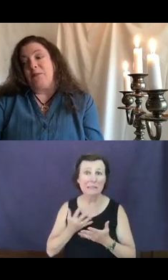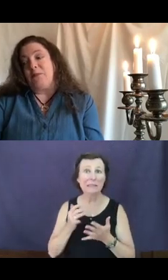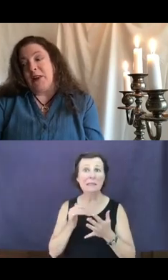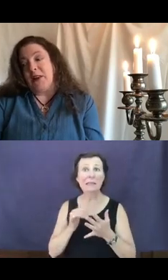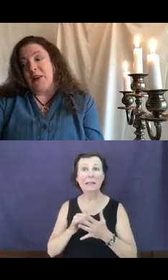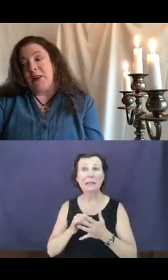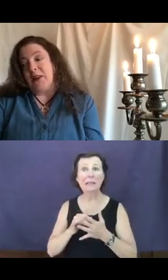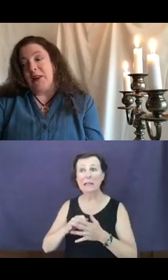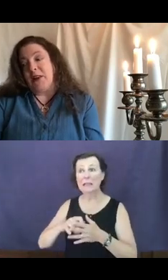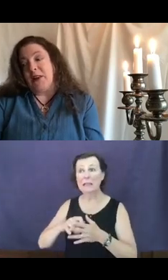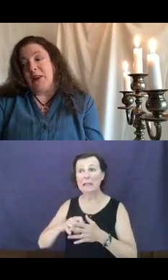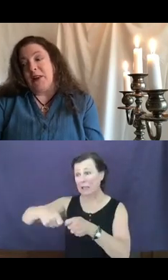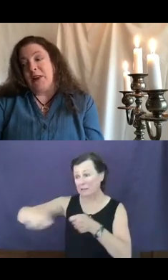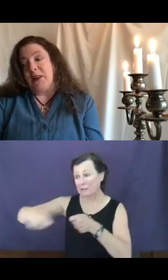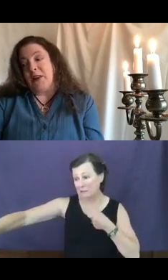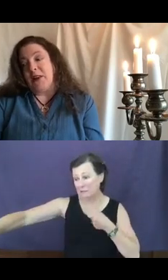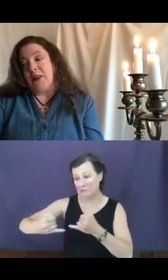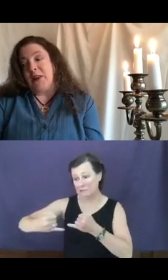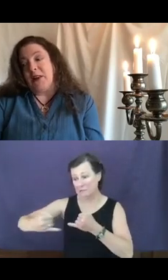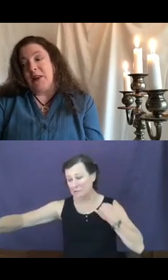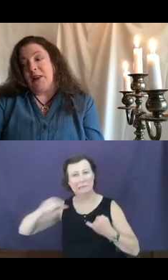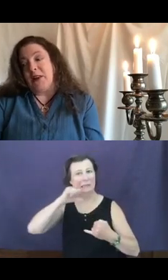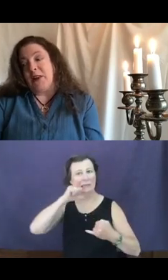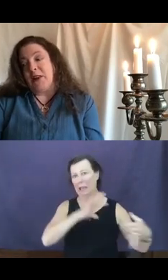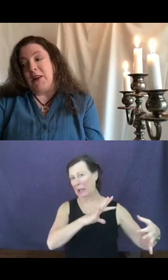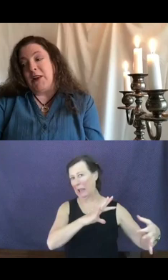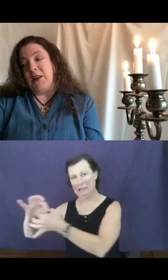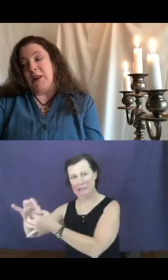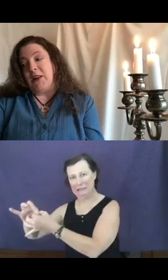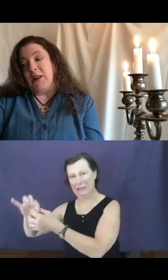better attached to the jetty,